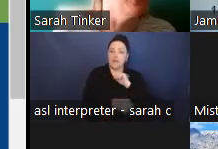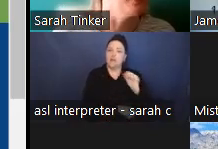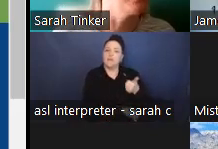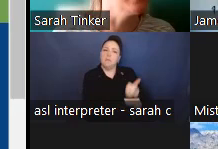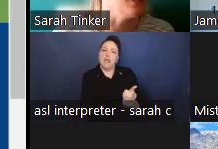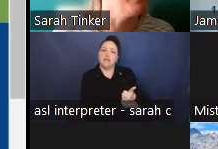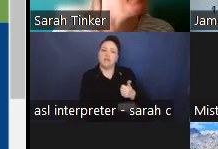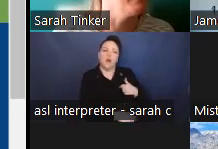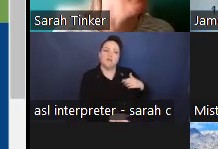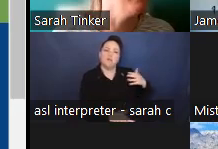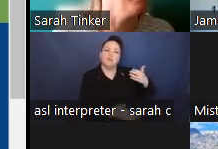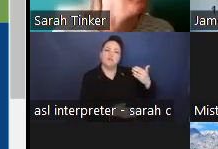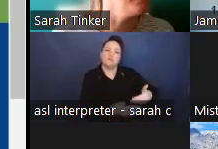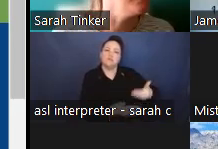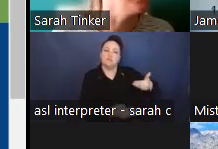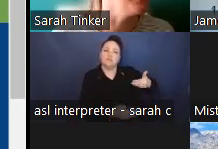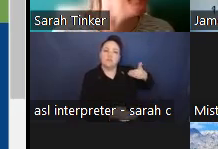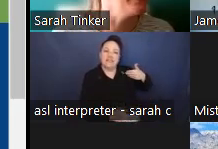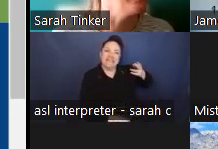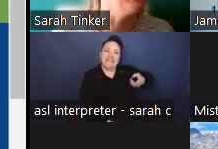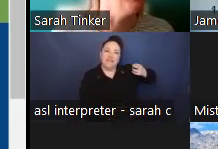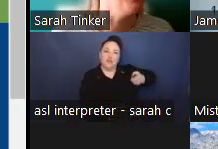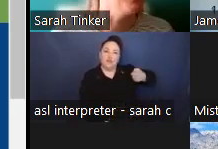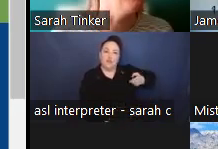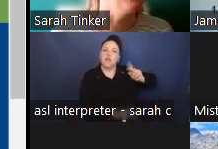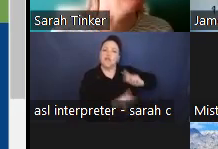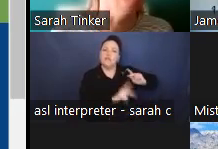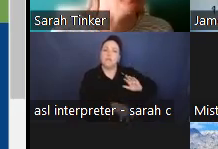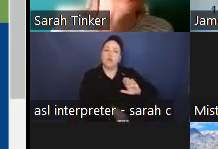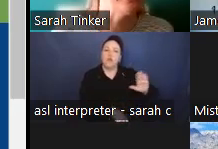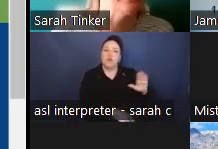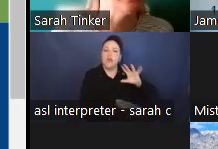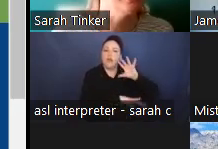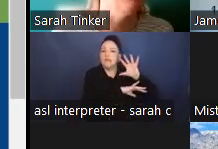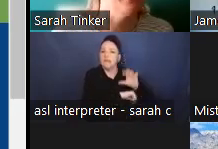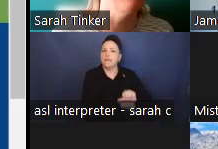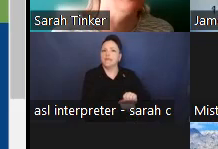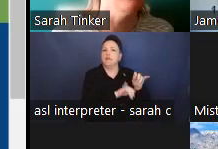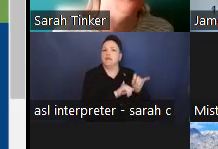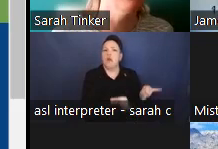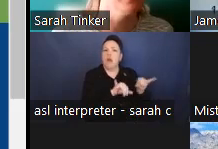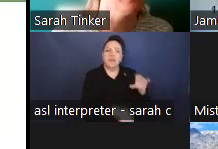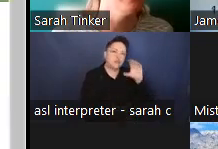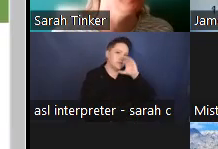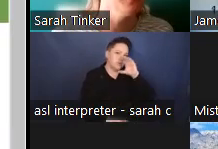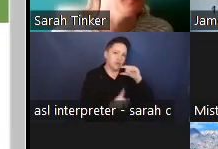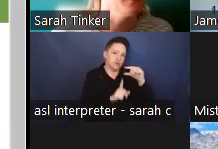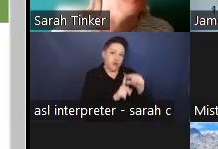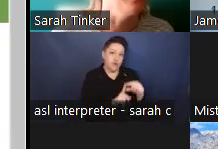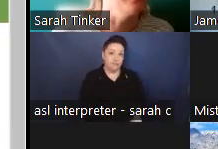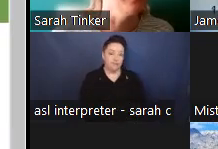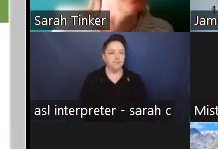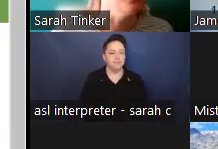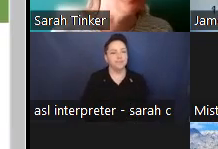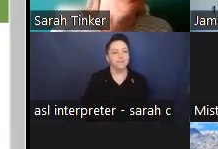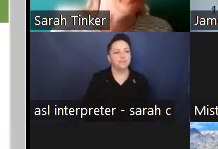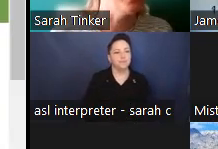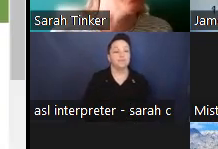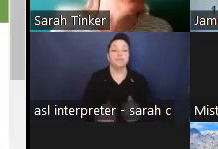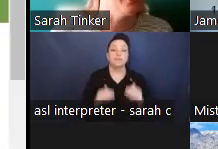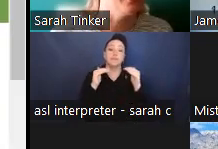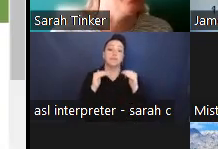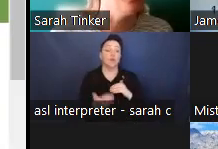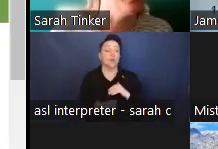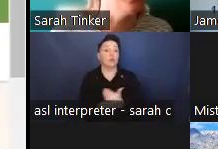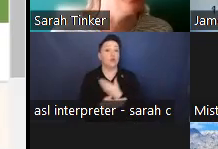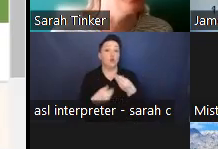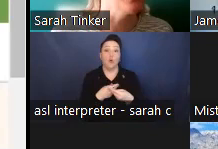Across the top here is sort of the main buckets I guess. We have a new office finder. You can choose